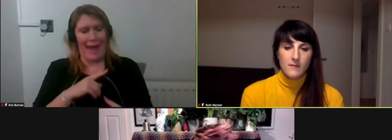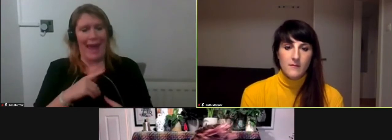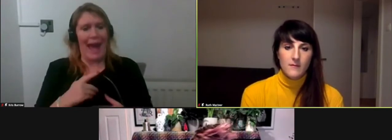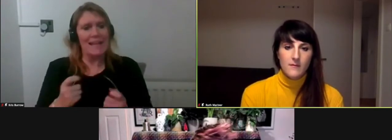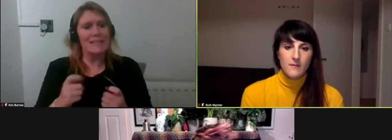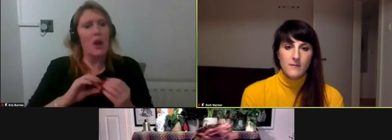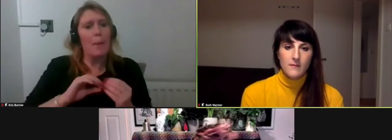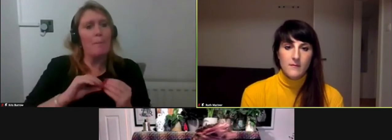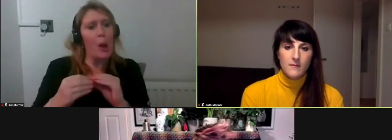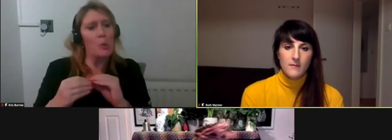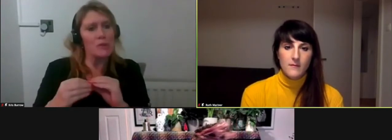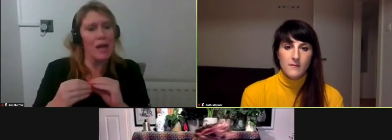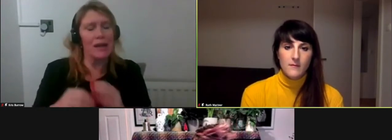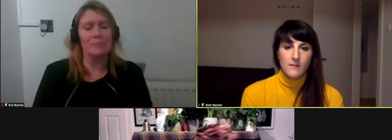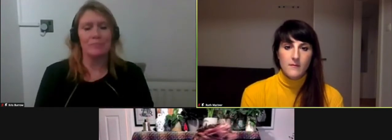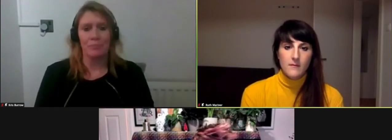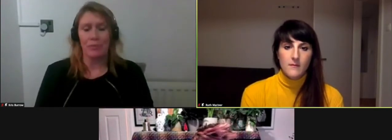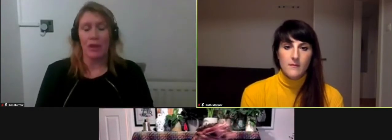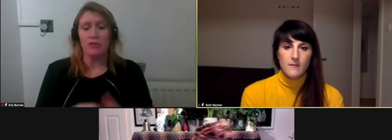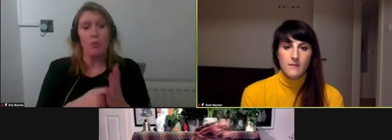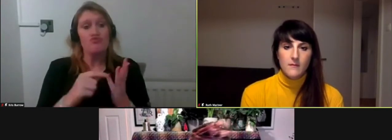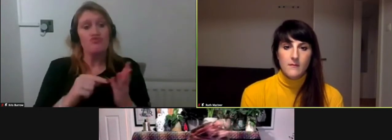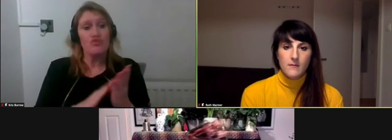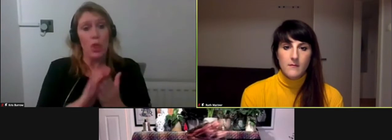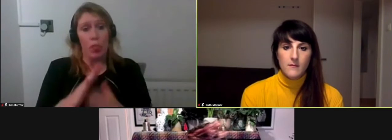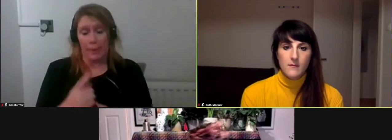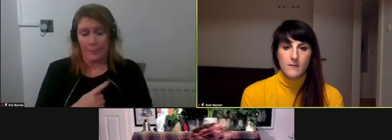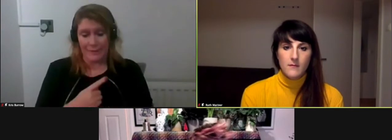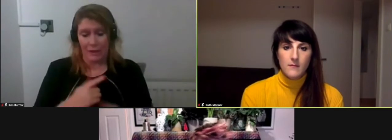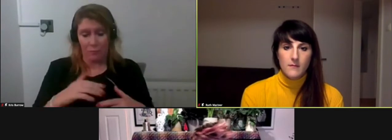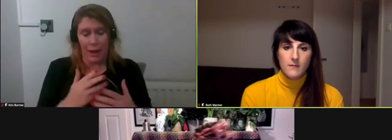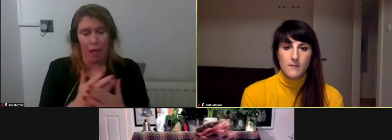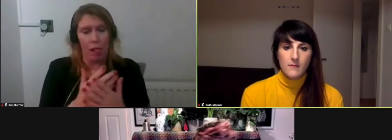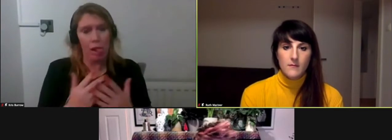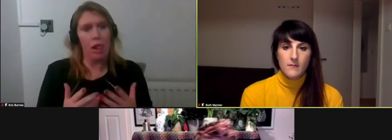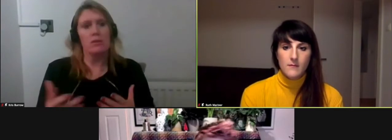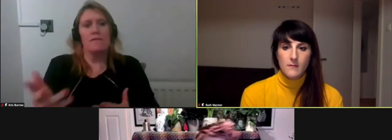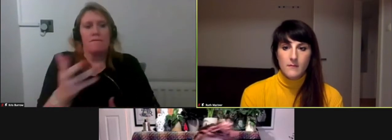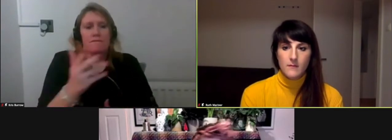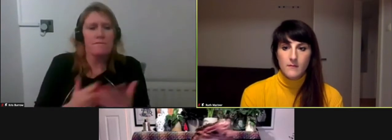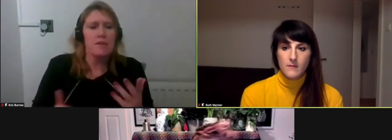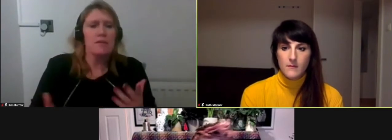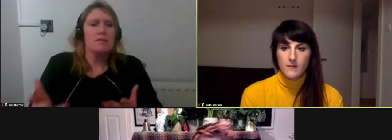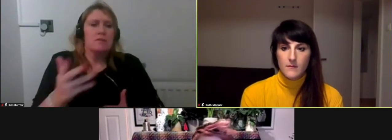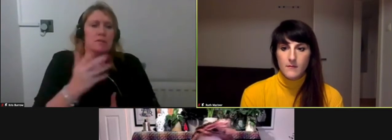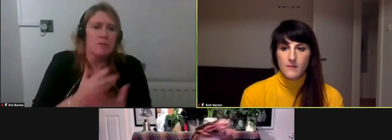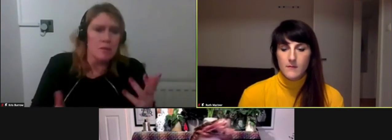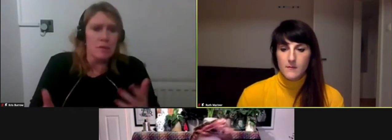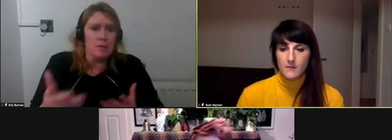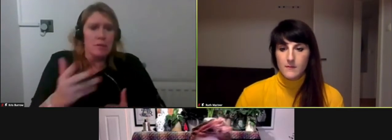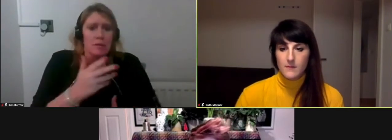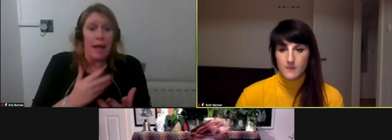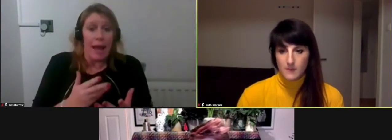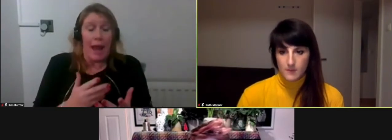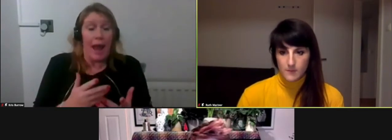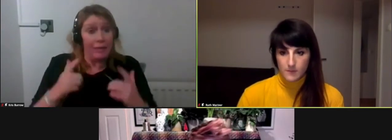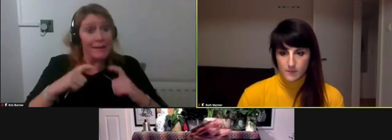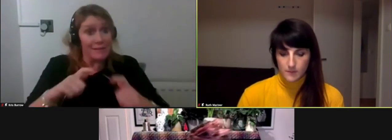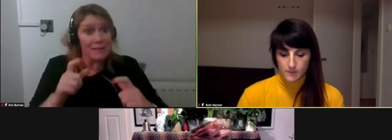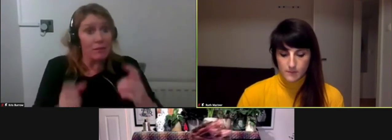that, Ruth and I had many, many conversations about where this project might go and those conversations are still kind of happening and what is going to